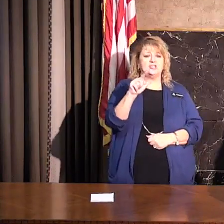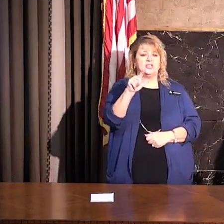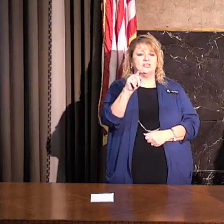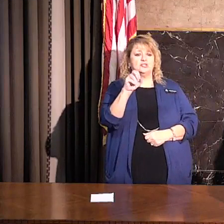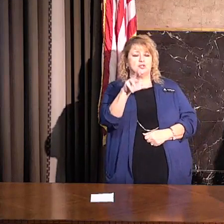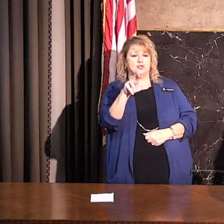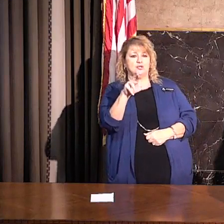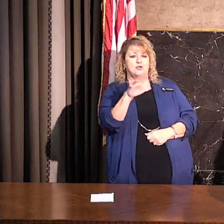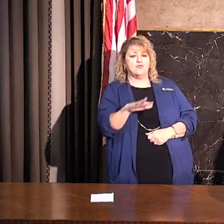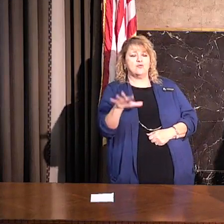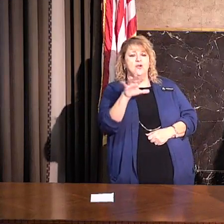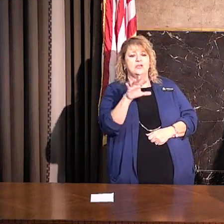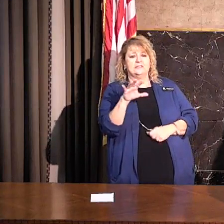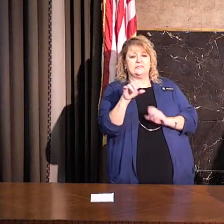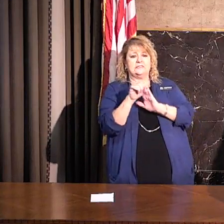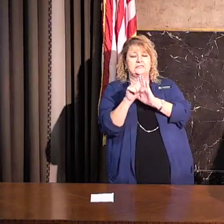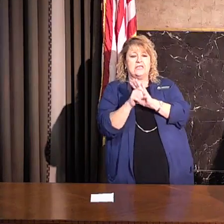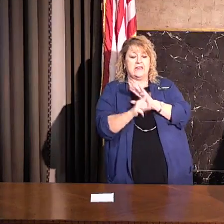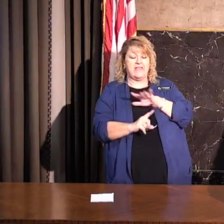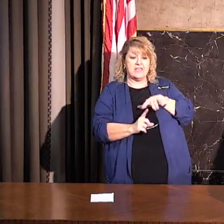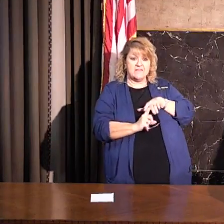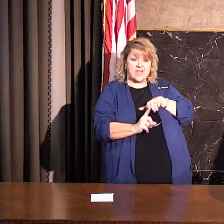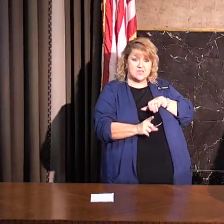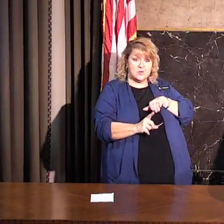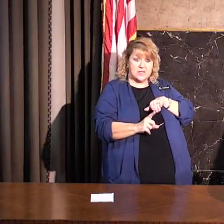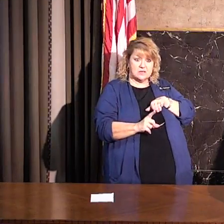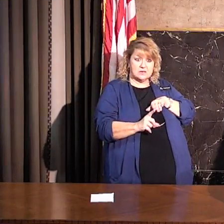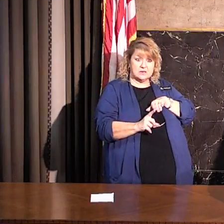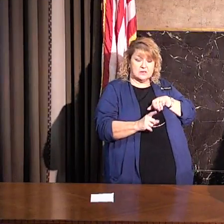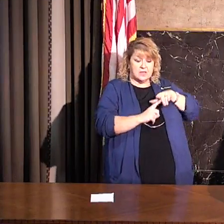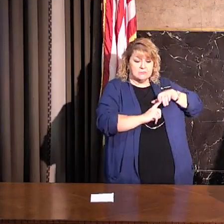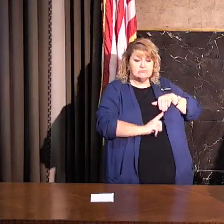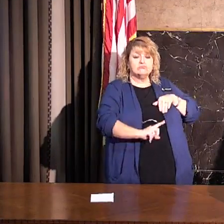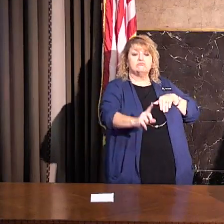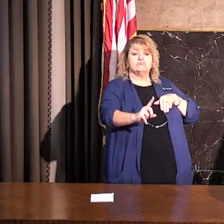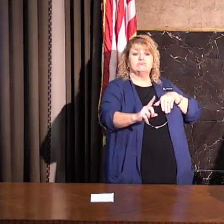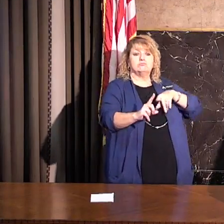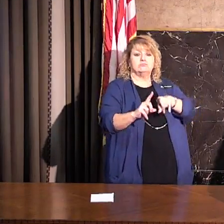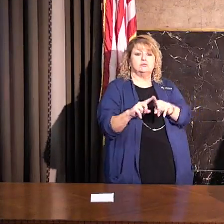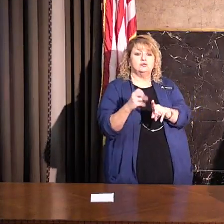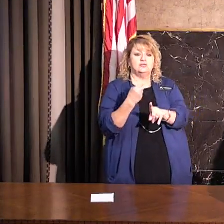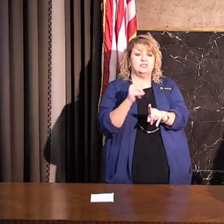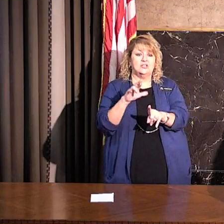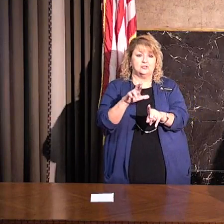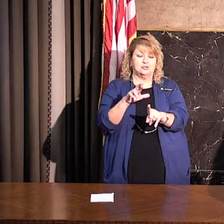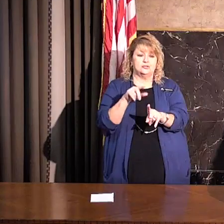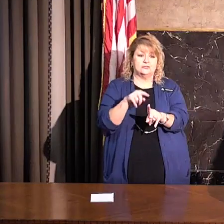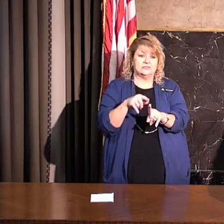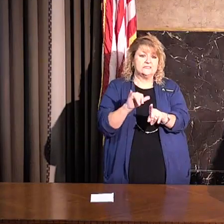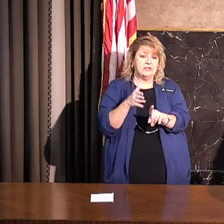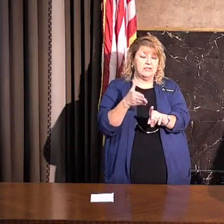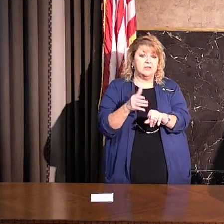state who evacuated either before or shortly after